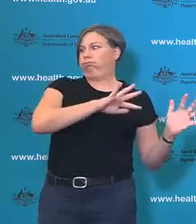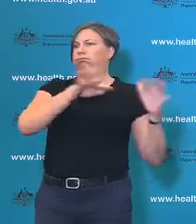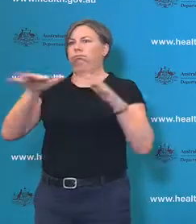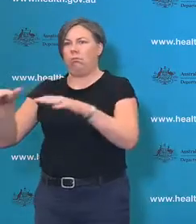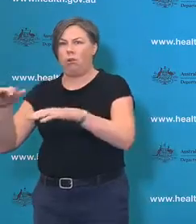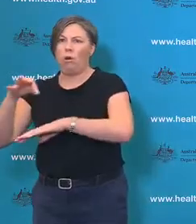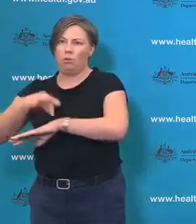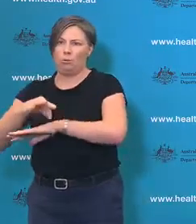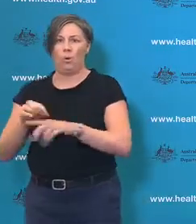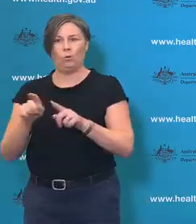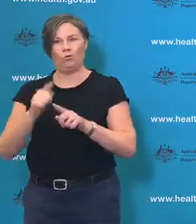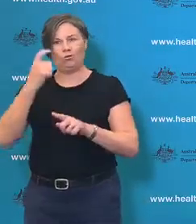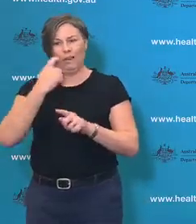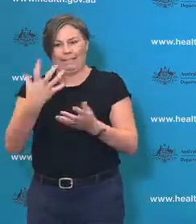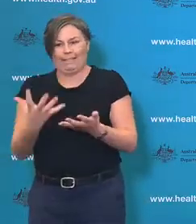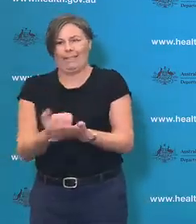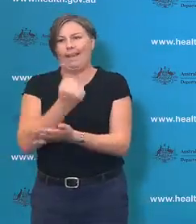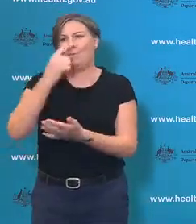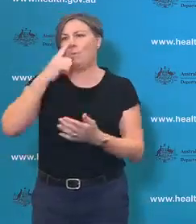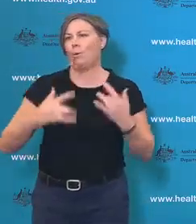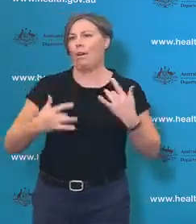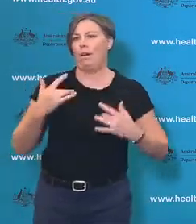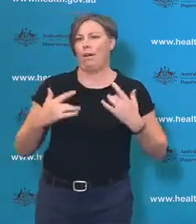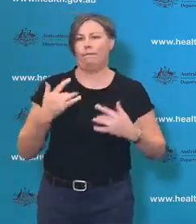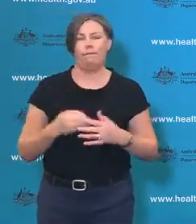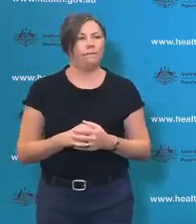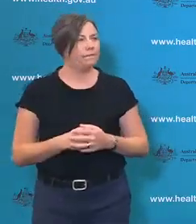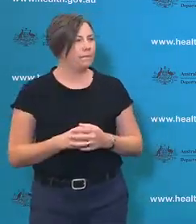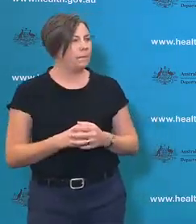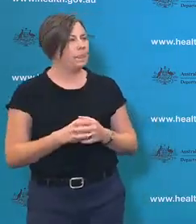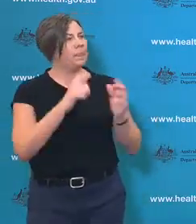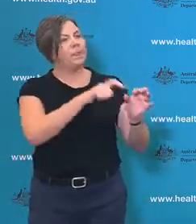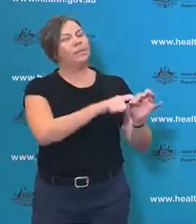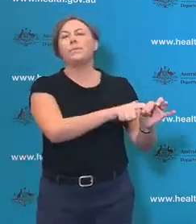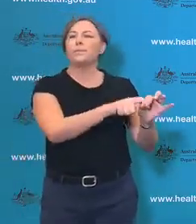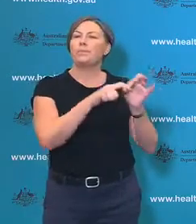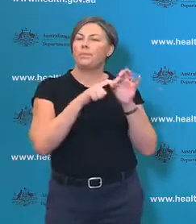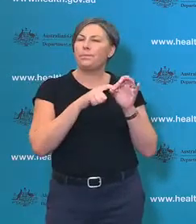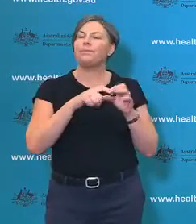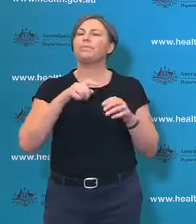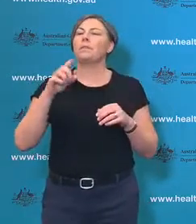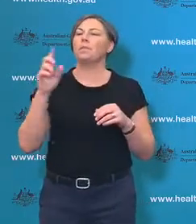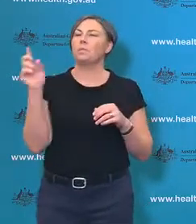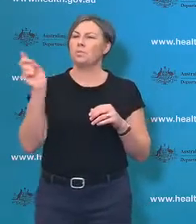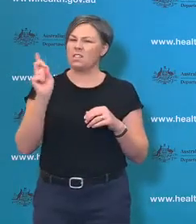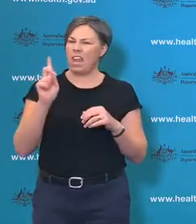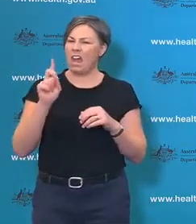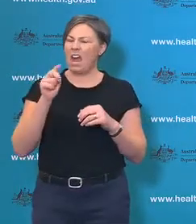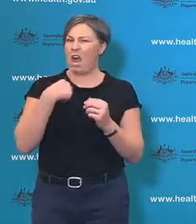Reporter: There is a piece in the Medical Journal of Australia today arguing that current guidelines for the protection of health workers are inadequate